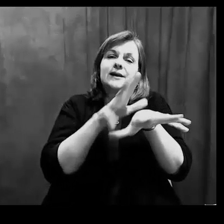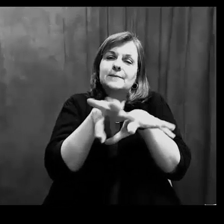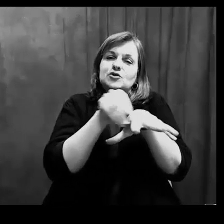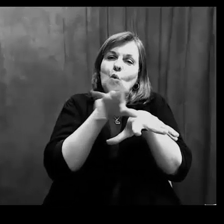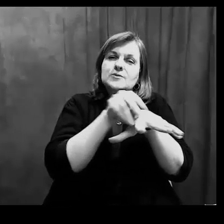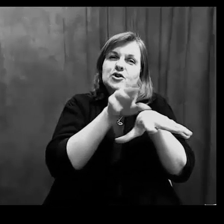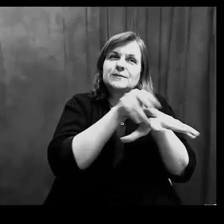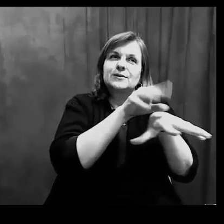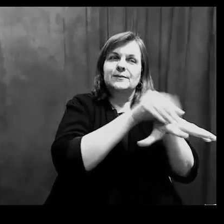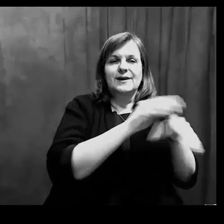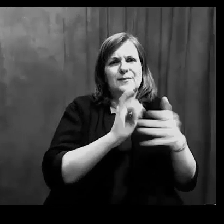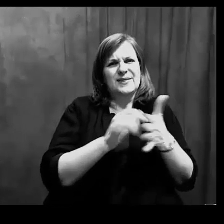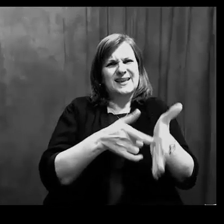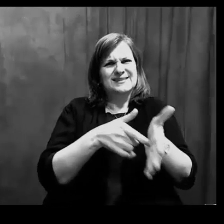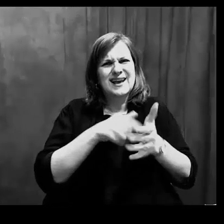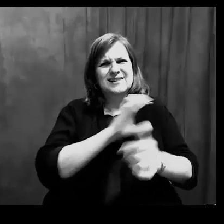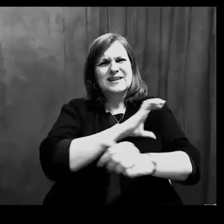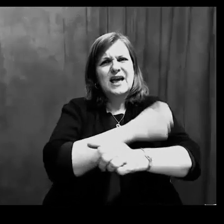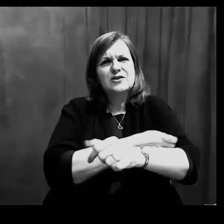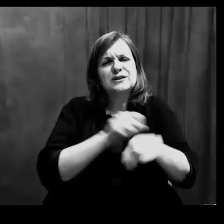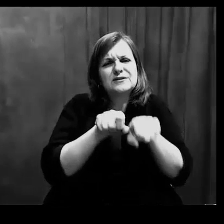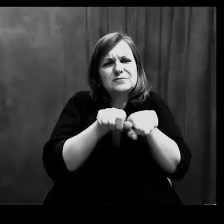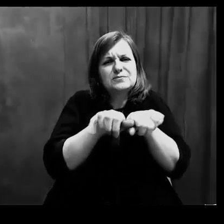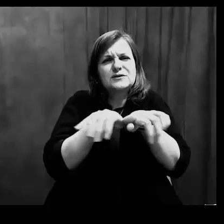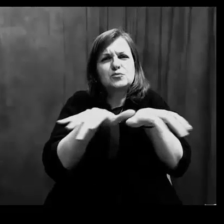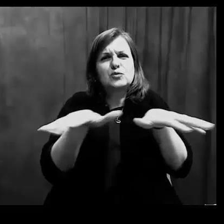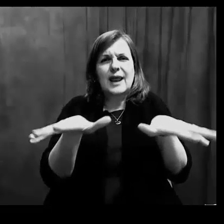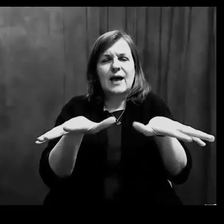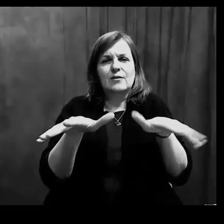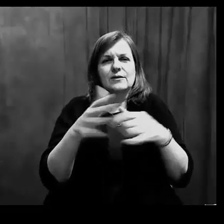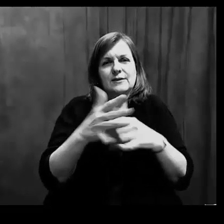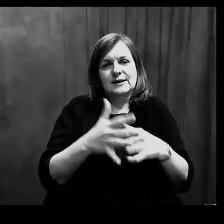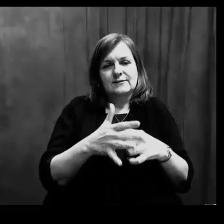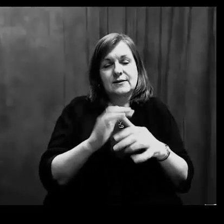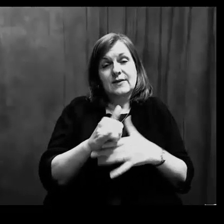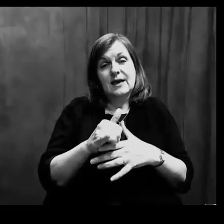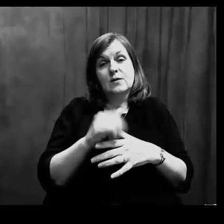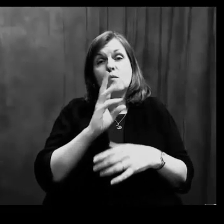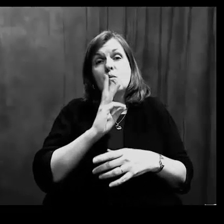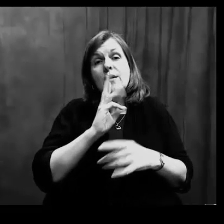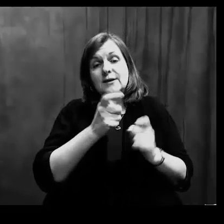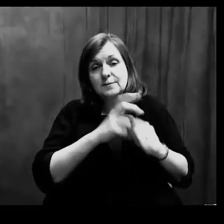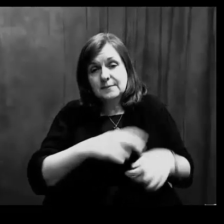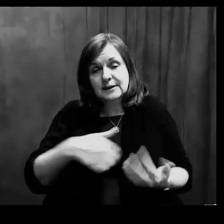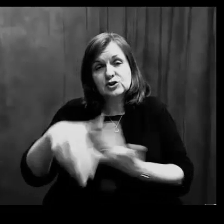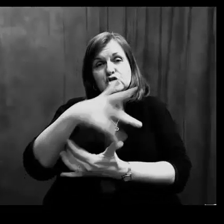light as possible but that takes a lot of energy they constantly circulating water